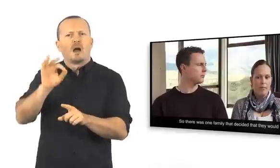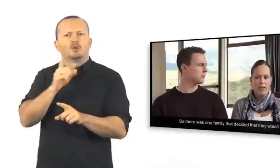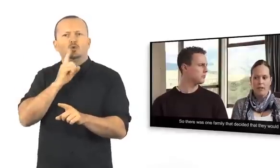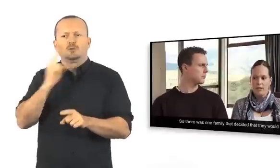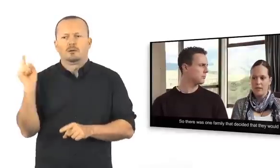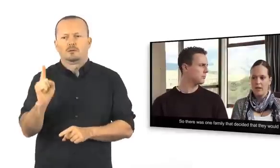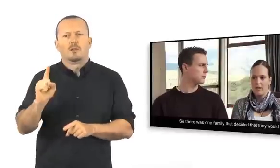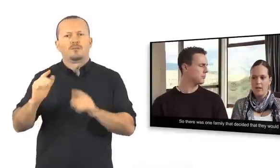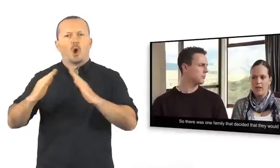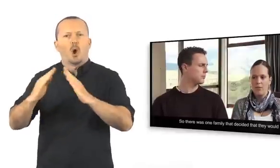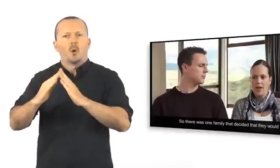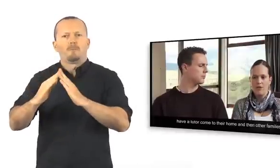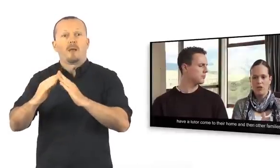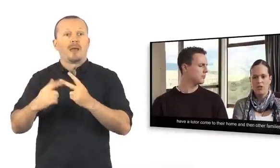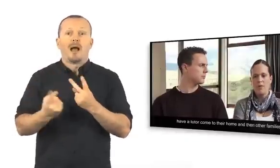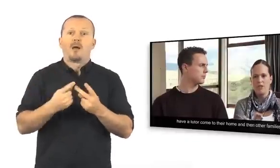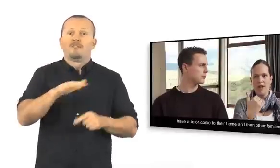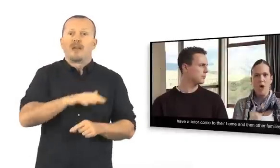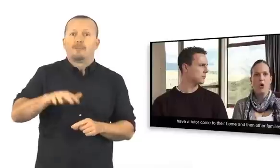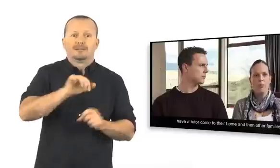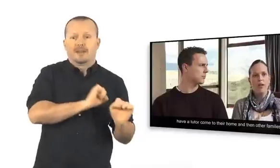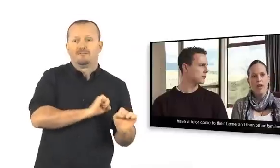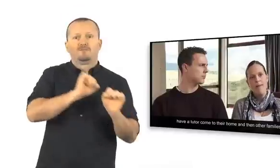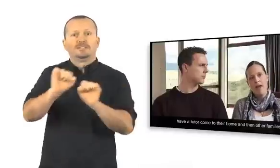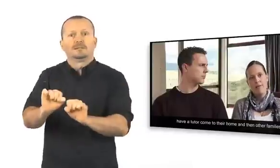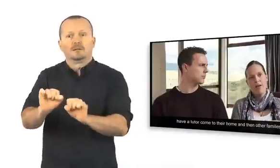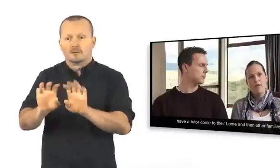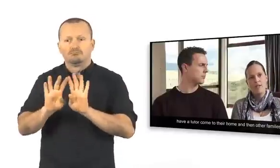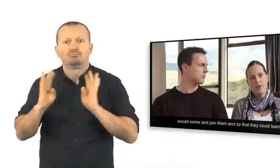family that decided that they would have a tutor come to their home and then other families